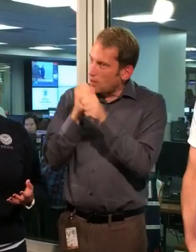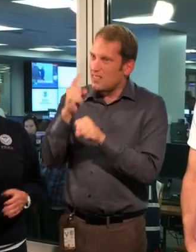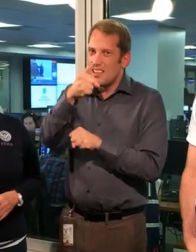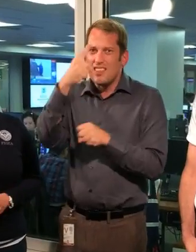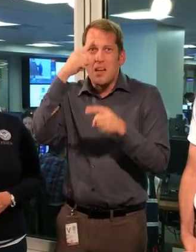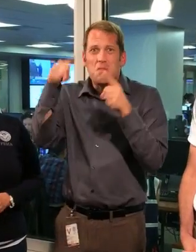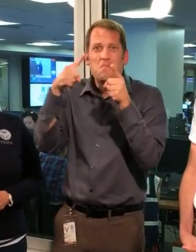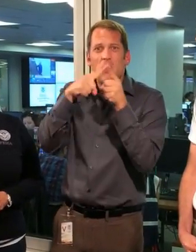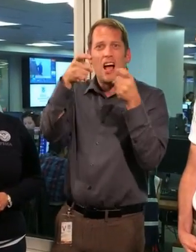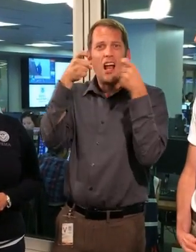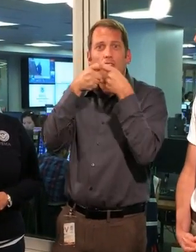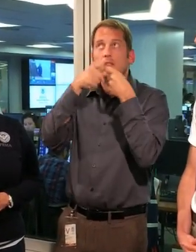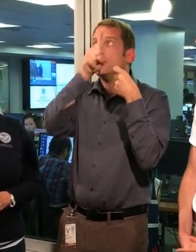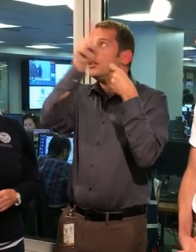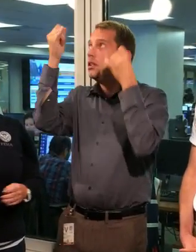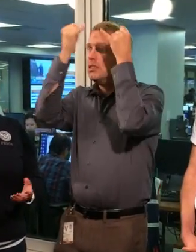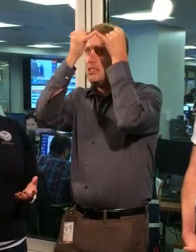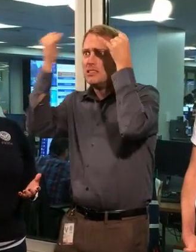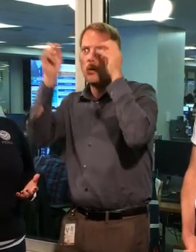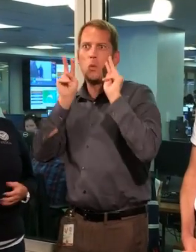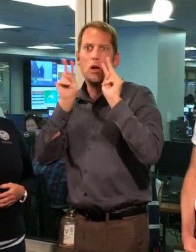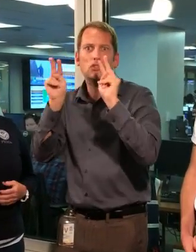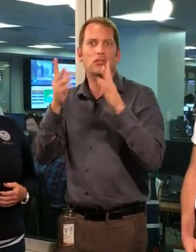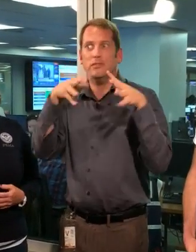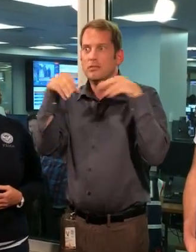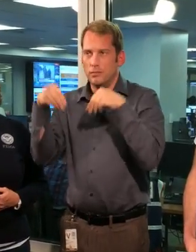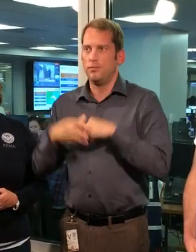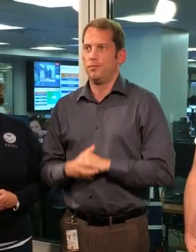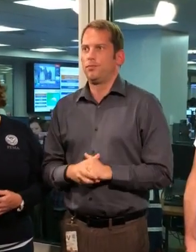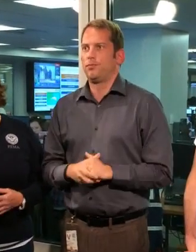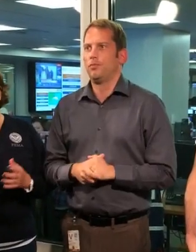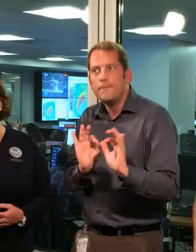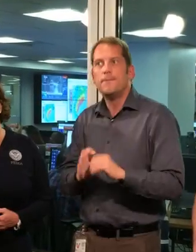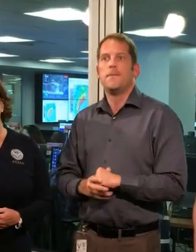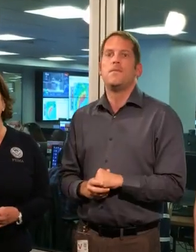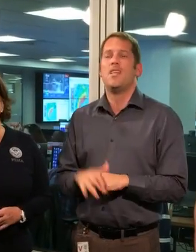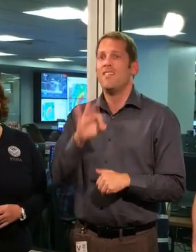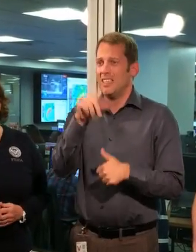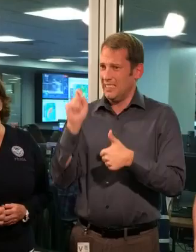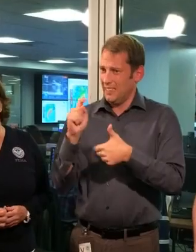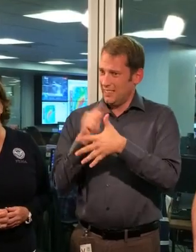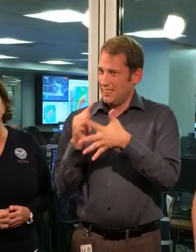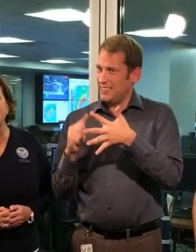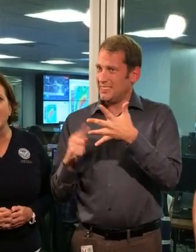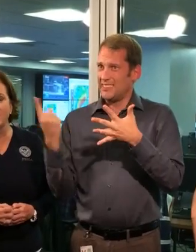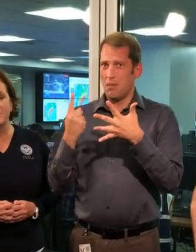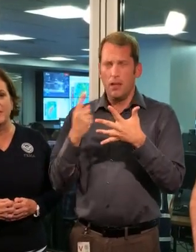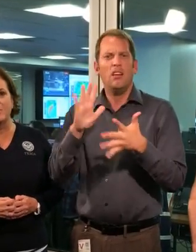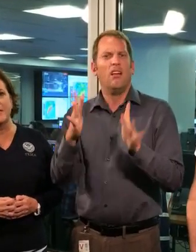I know there's a lot of temptation there for people to go out there, so everybody please